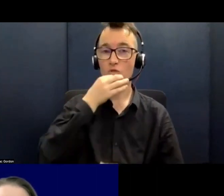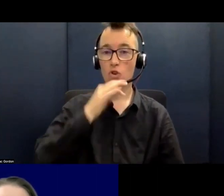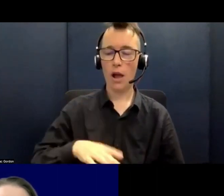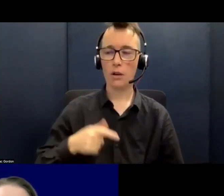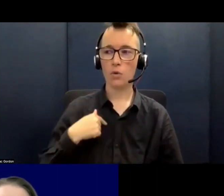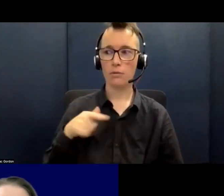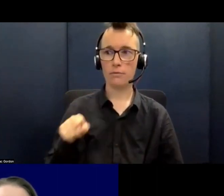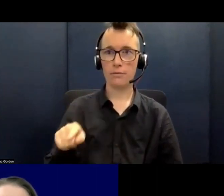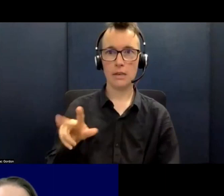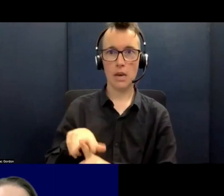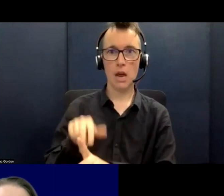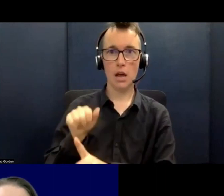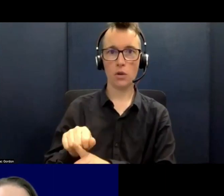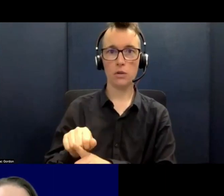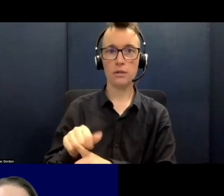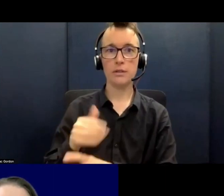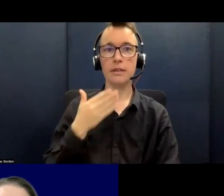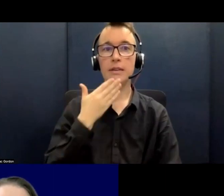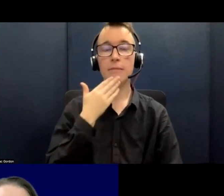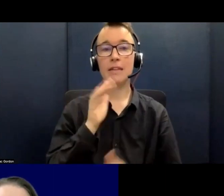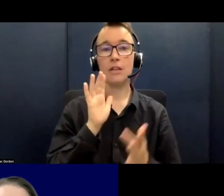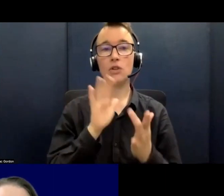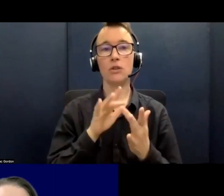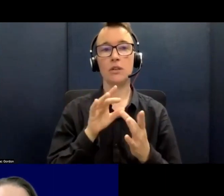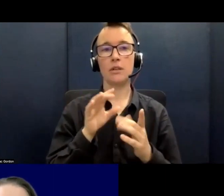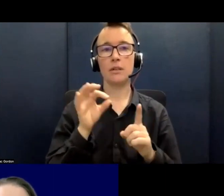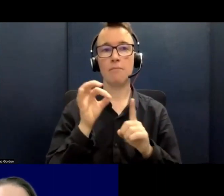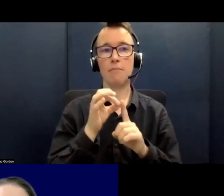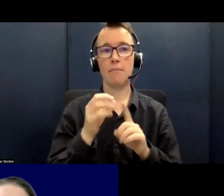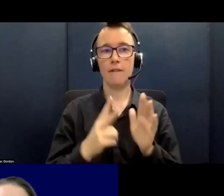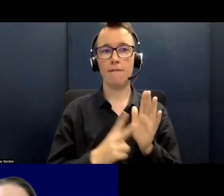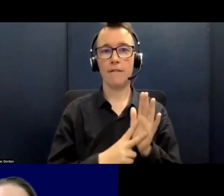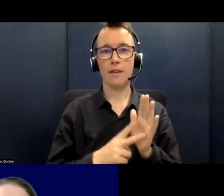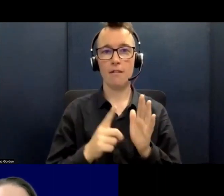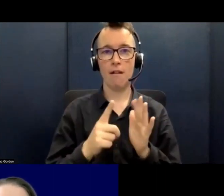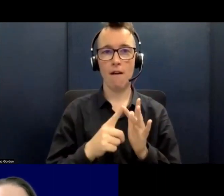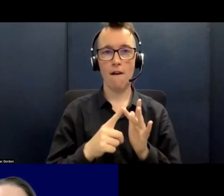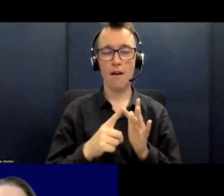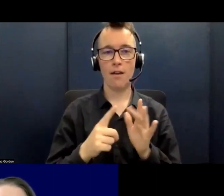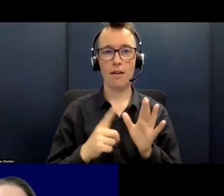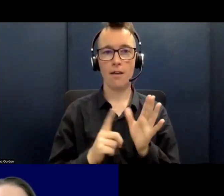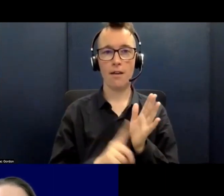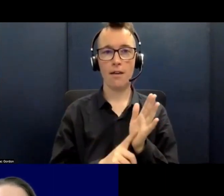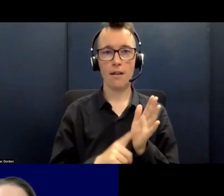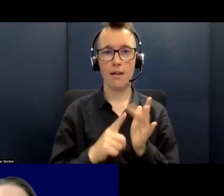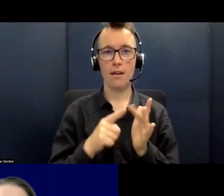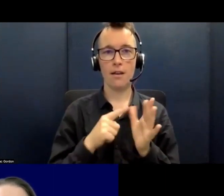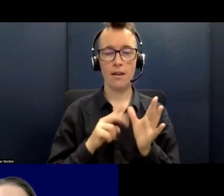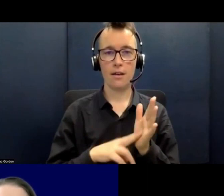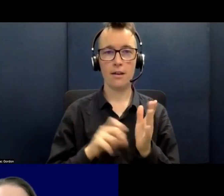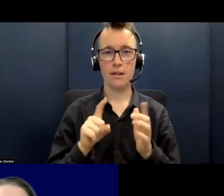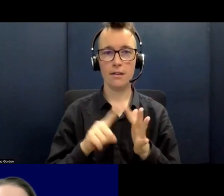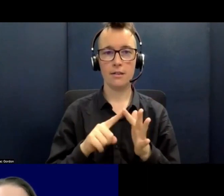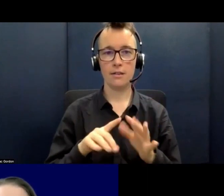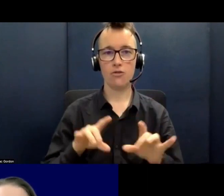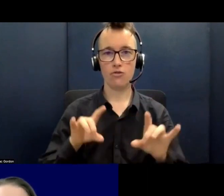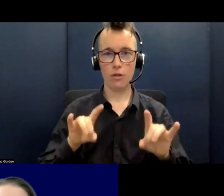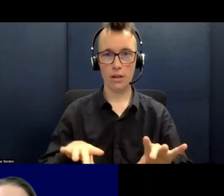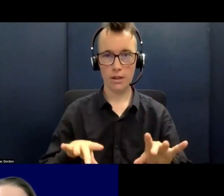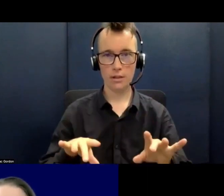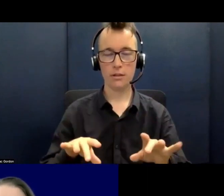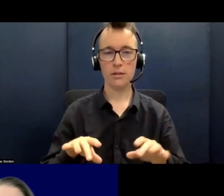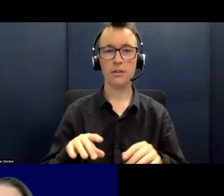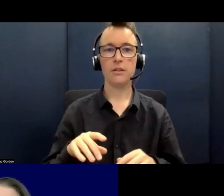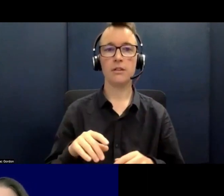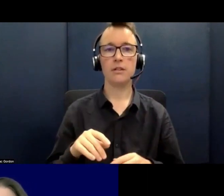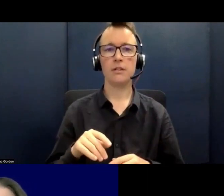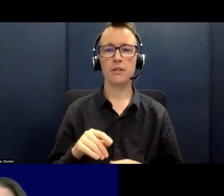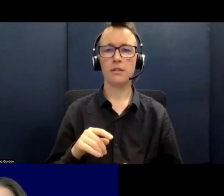with PVI Alliance Australia. So we kind of overarch across a number of different